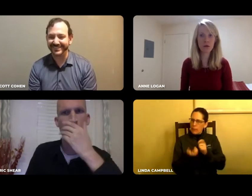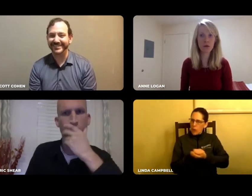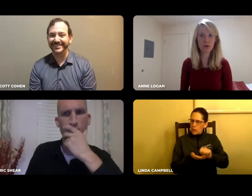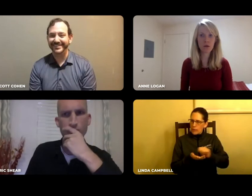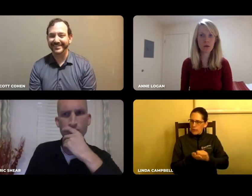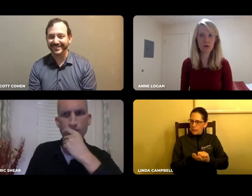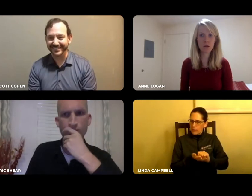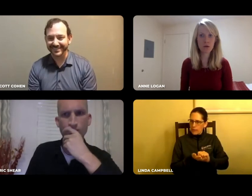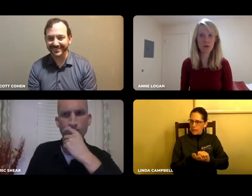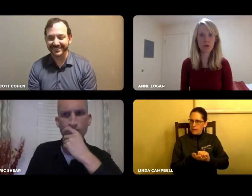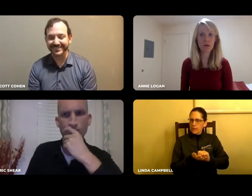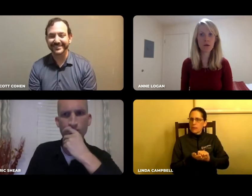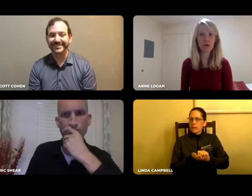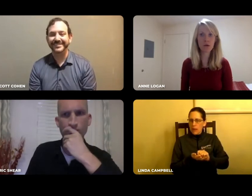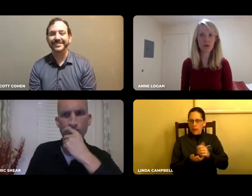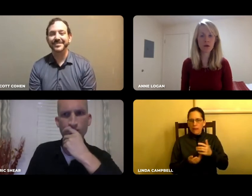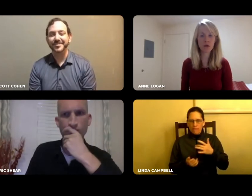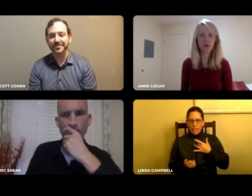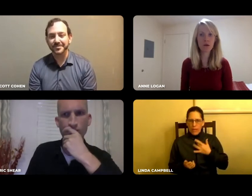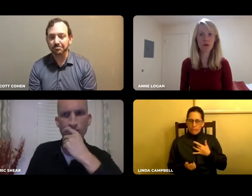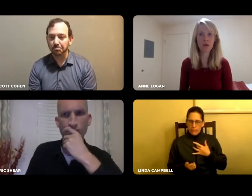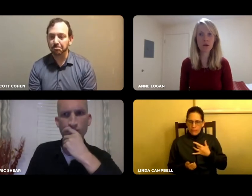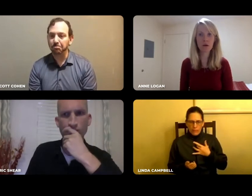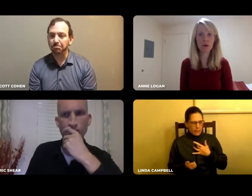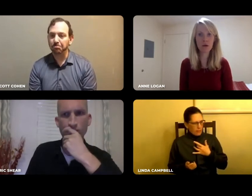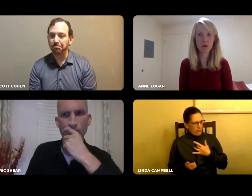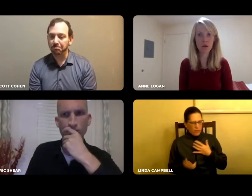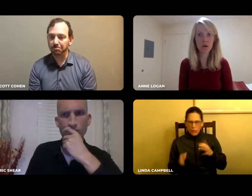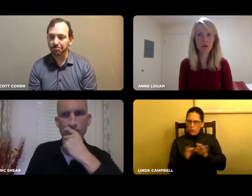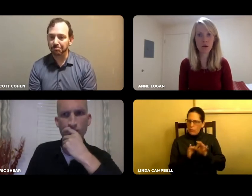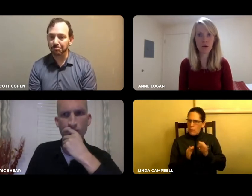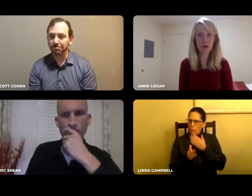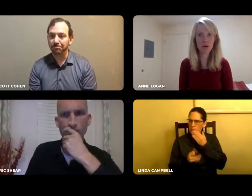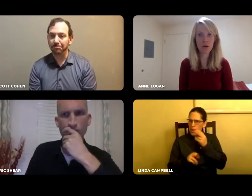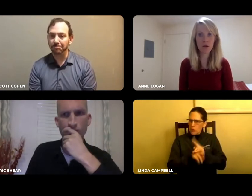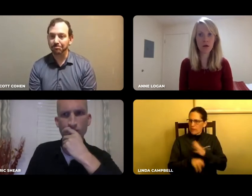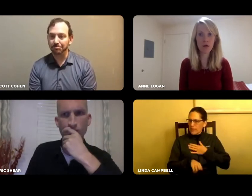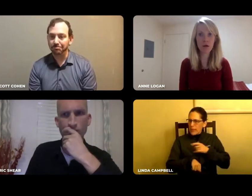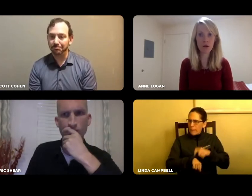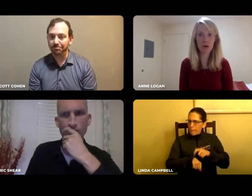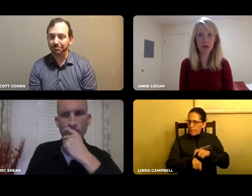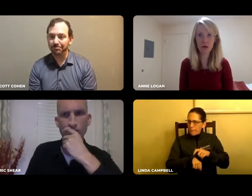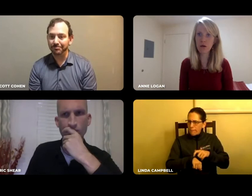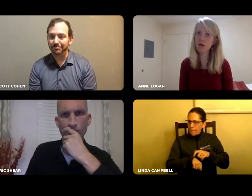We worked like a team that way I felt that was the best use of my time.